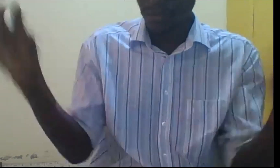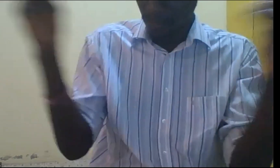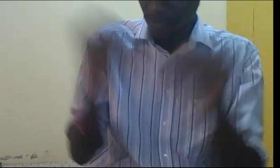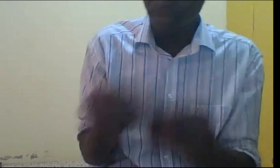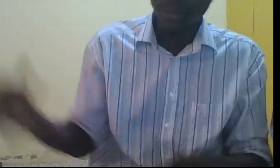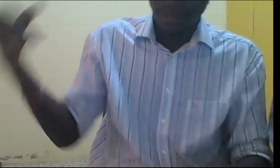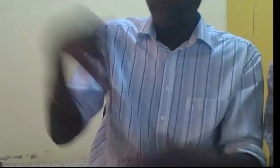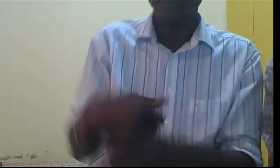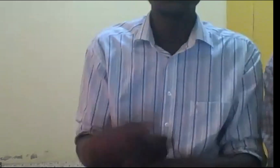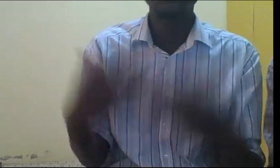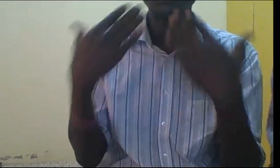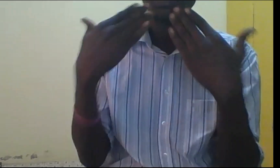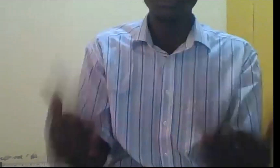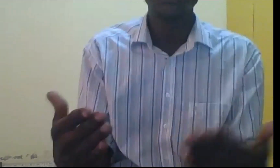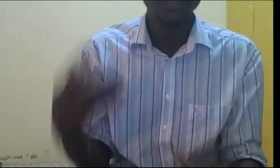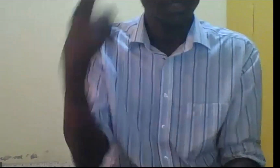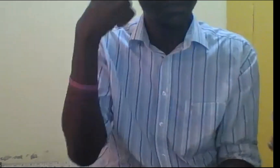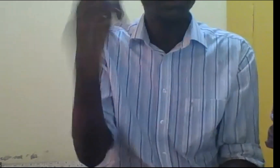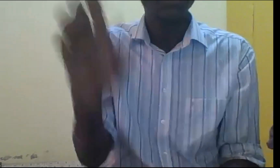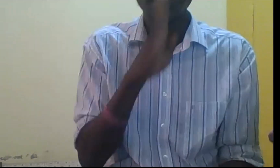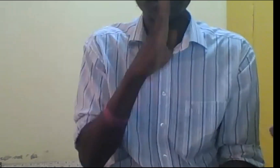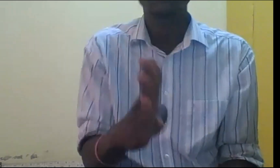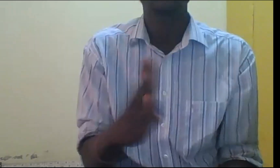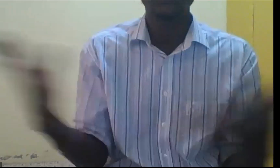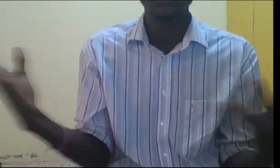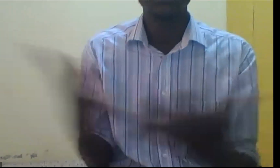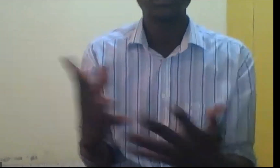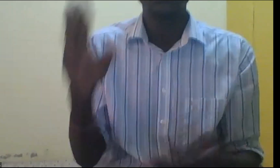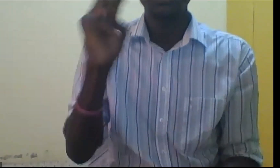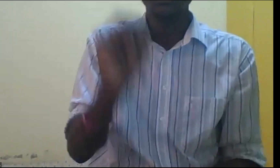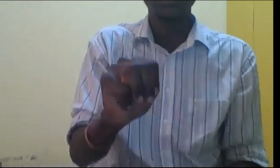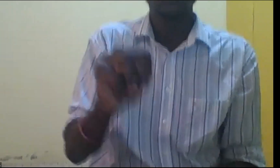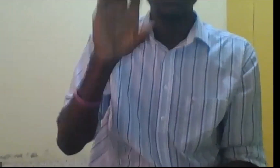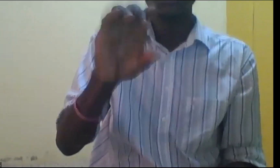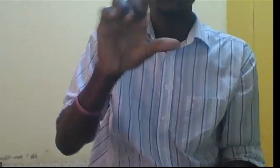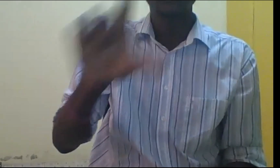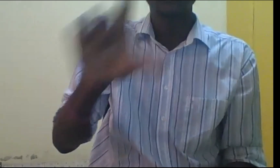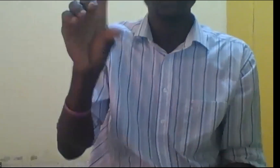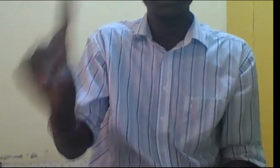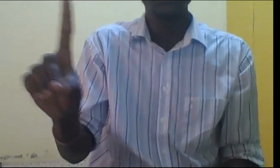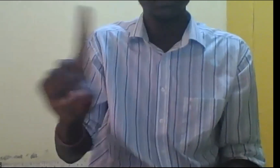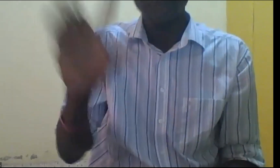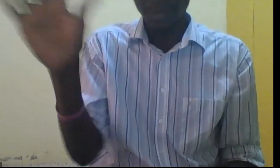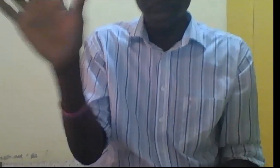We can all unmute, and in Mcd. Mcld. Style, say bye to each other, and hear our voices.